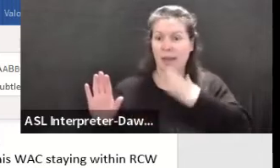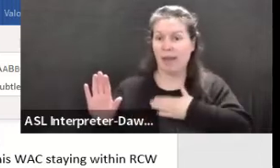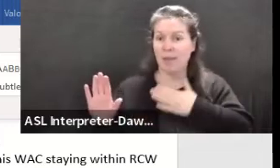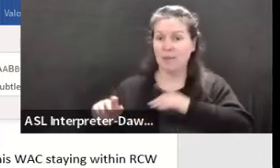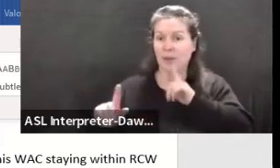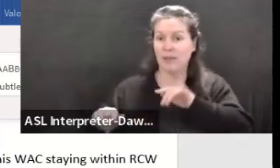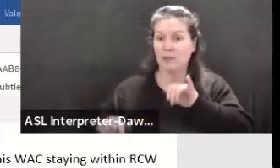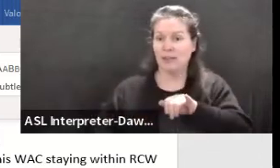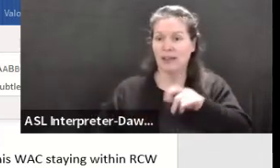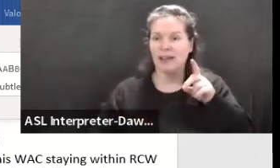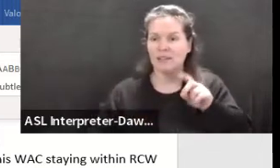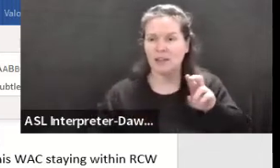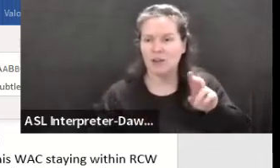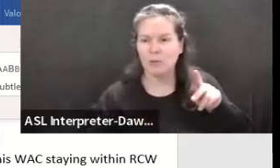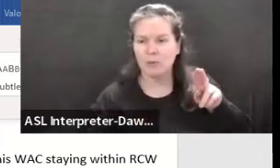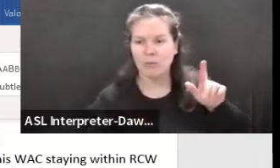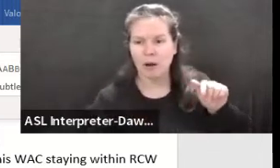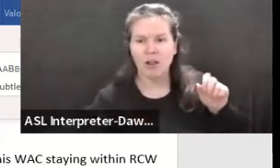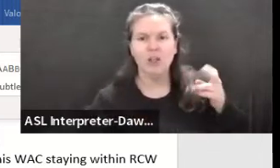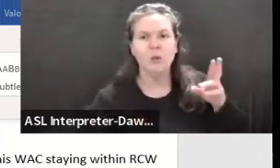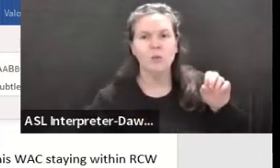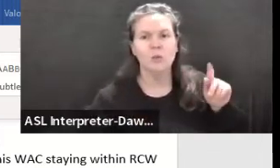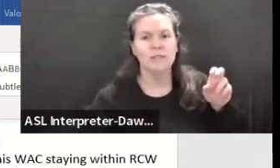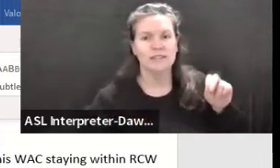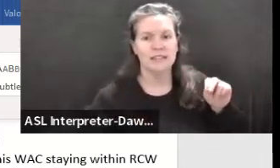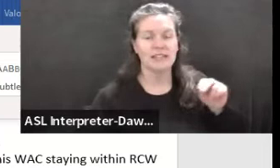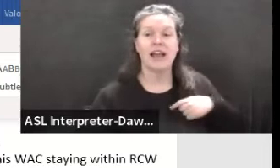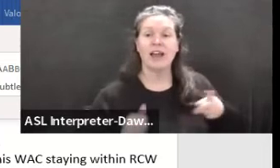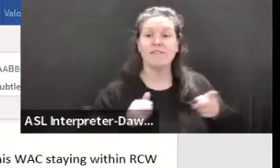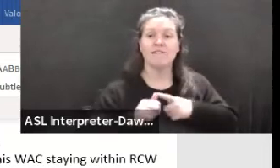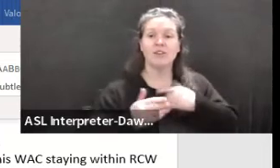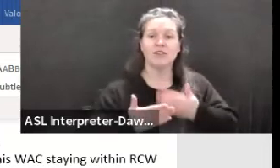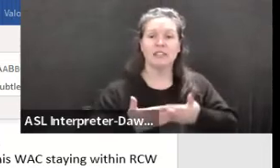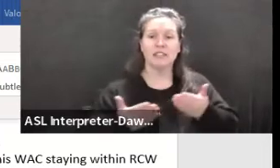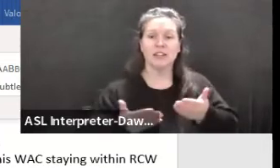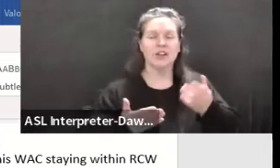So when I first came to UW medicine, well, little over four years ago,